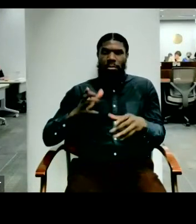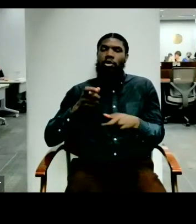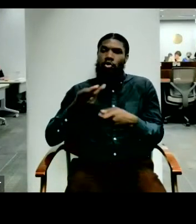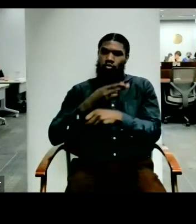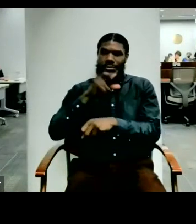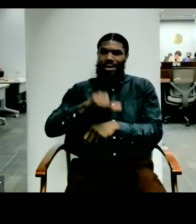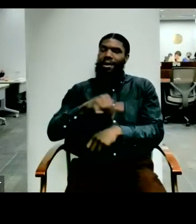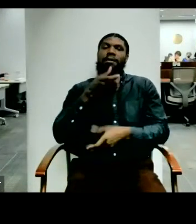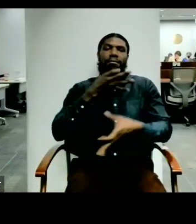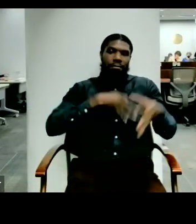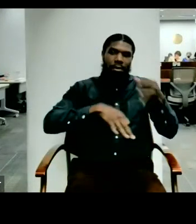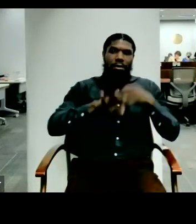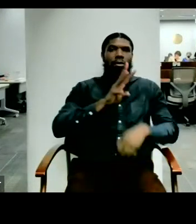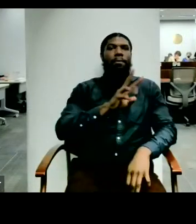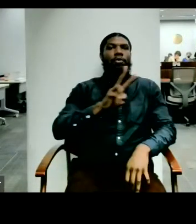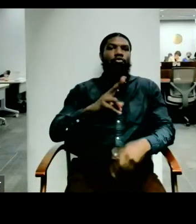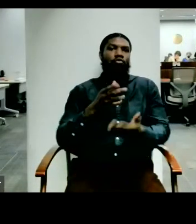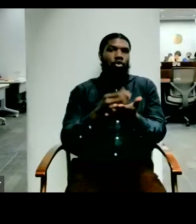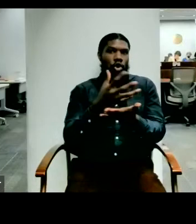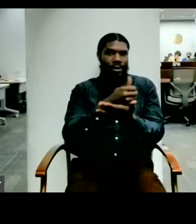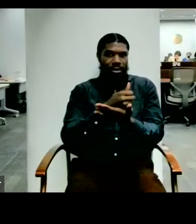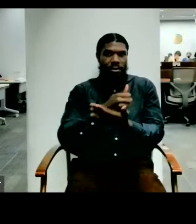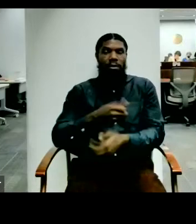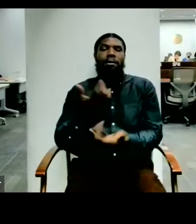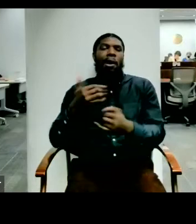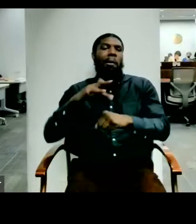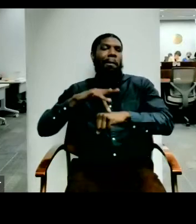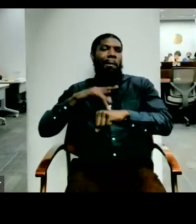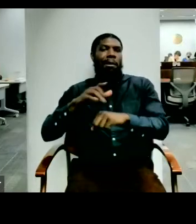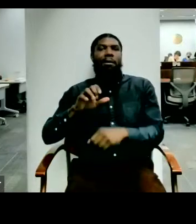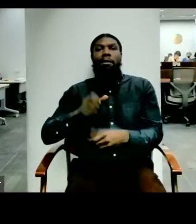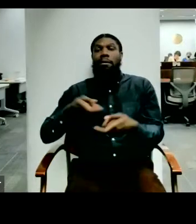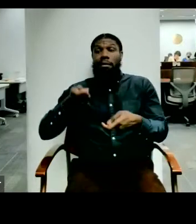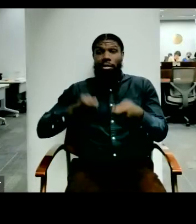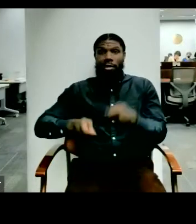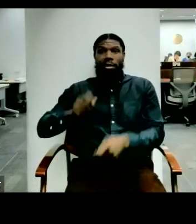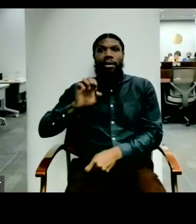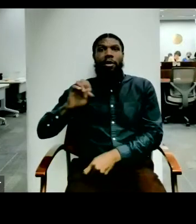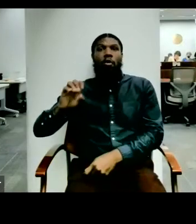Finally with just touching on the resample of the EEO1 form that was recommended,